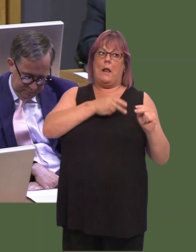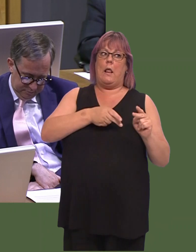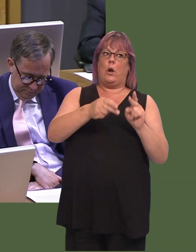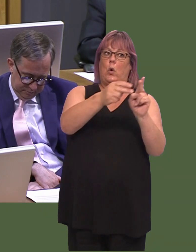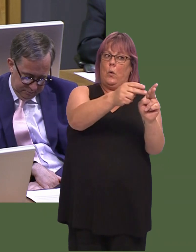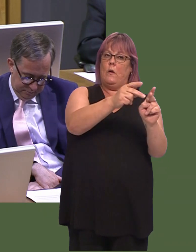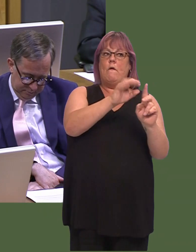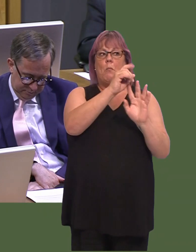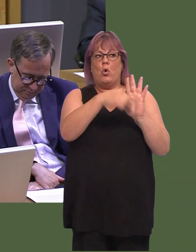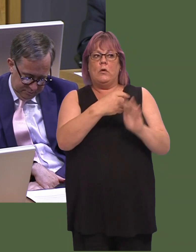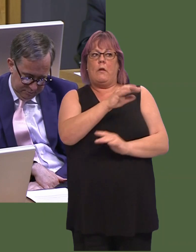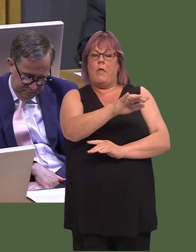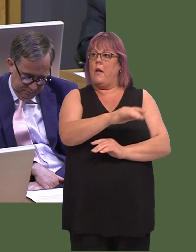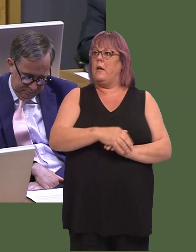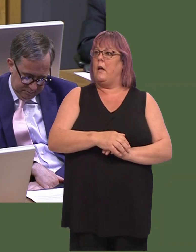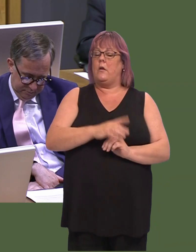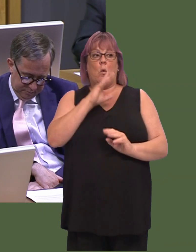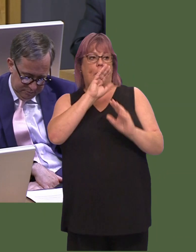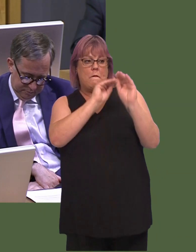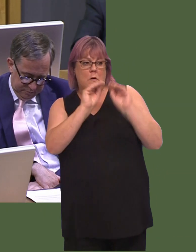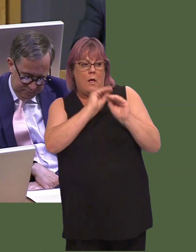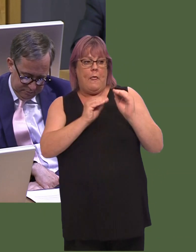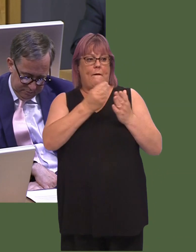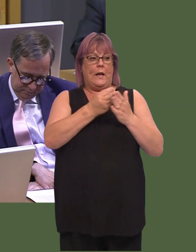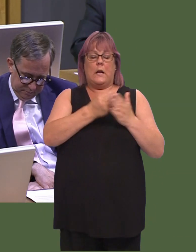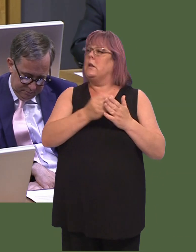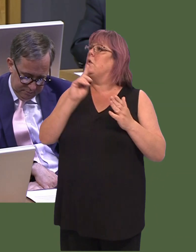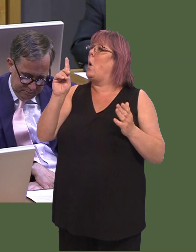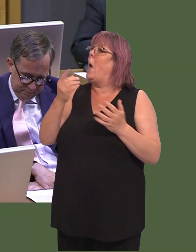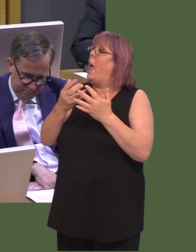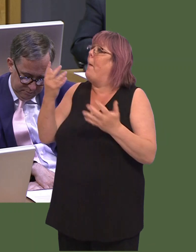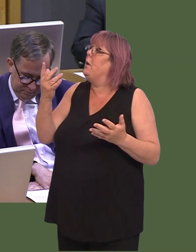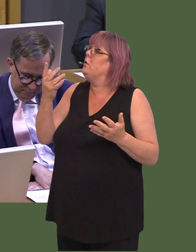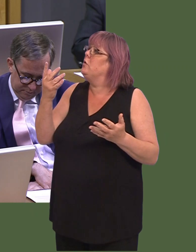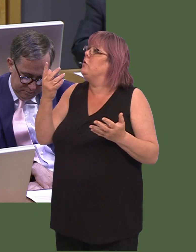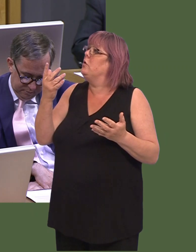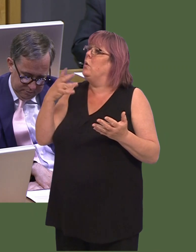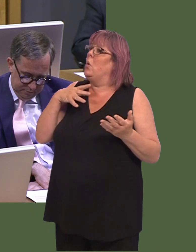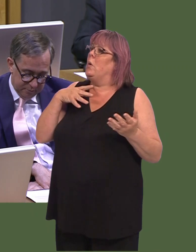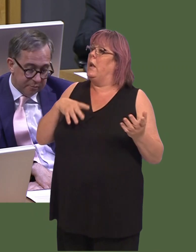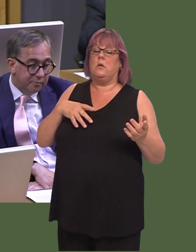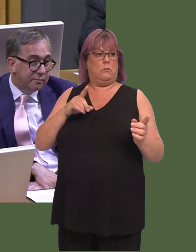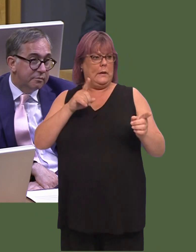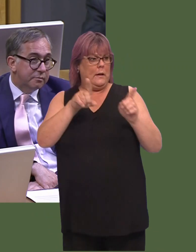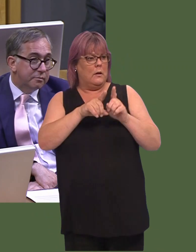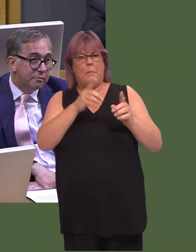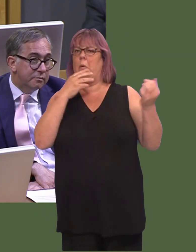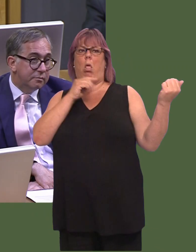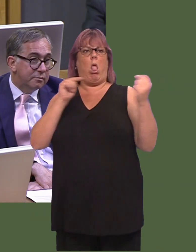bay lagoon on figures that actually proved unworkable in the end. So, what figures would you be looking for to persuadeó? [Interruption.]